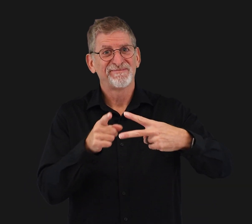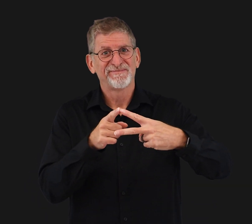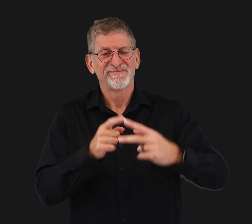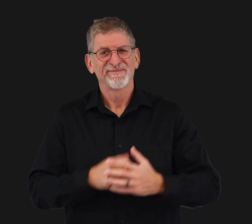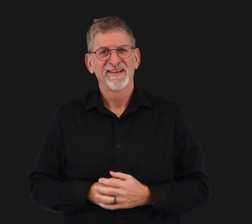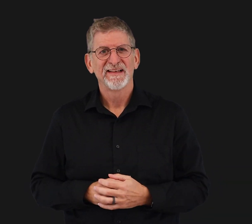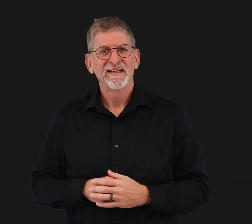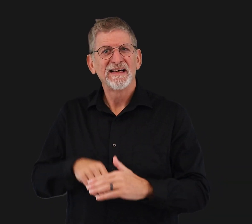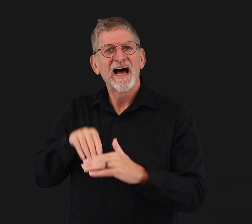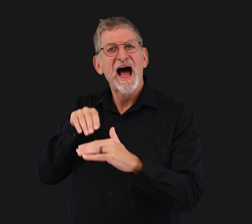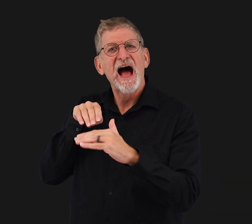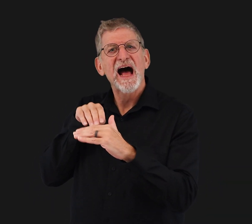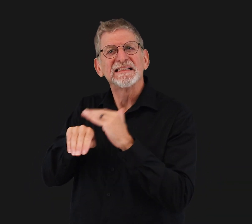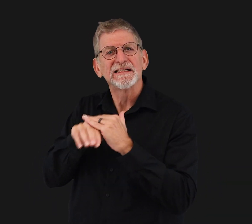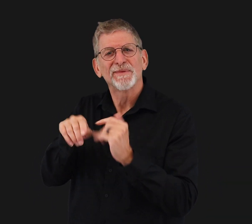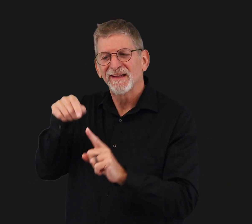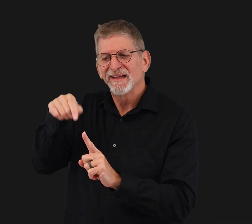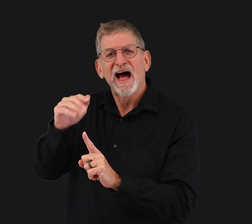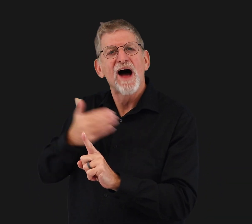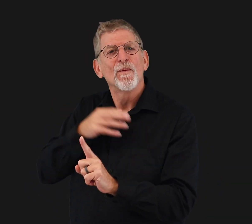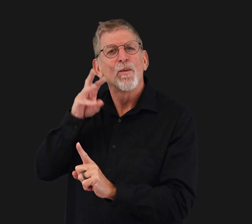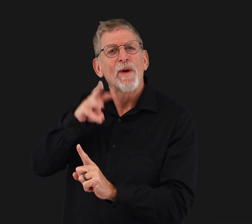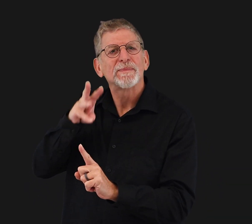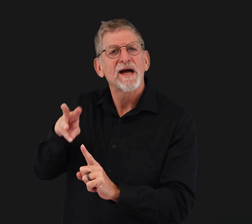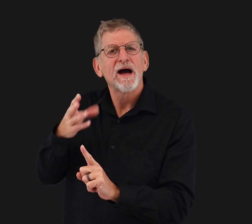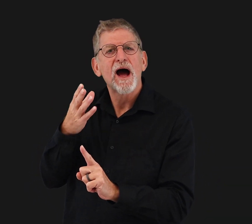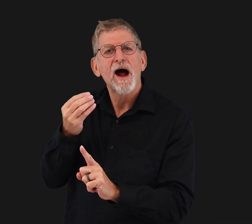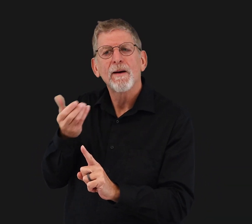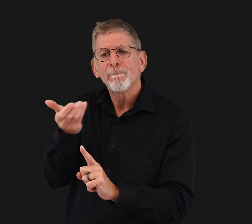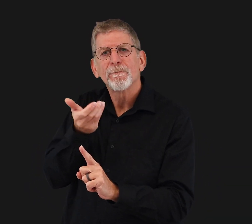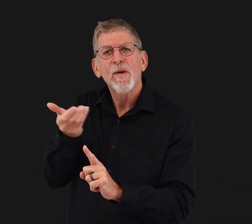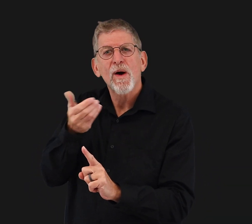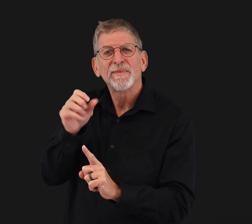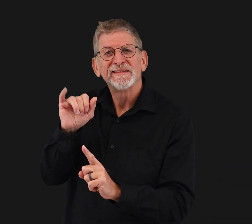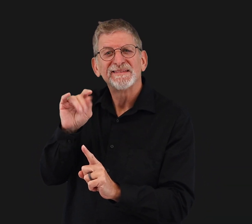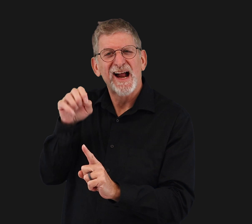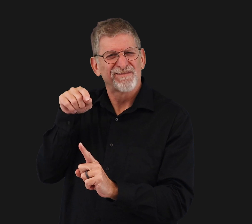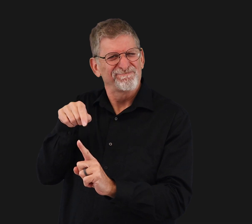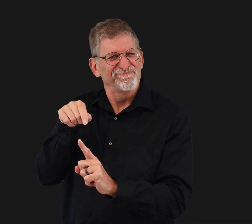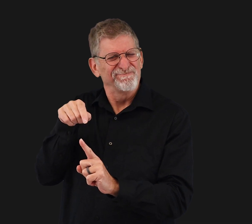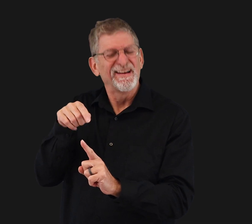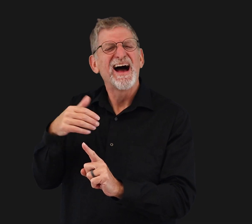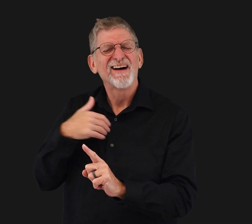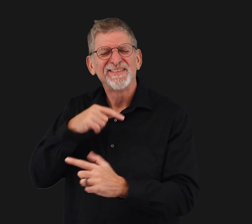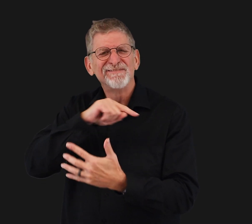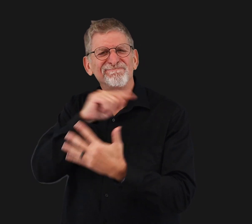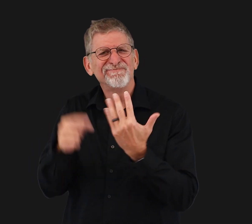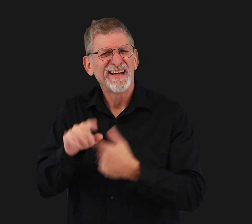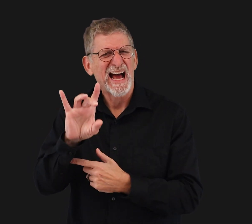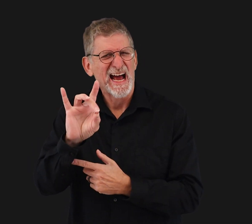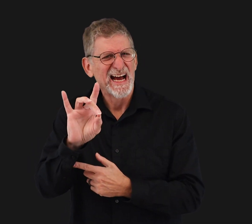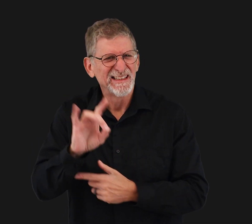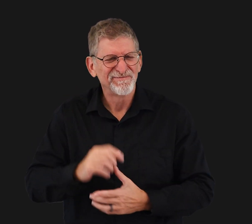• Accessibility of our website and mobile site: